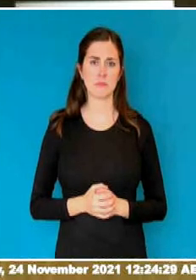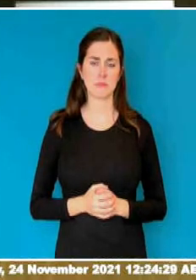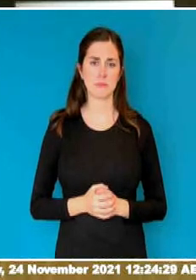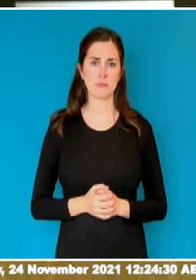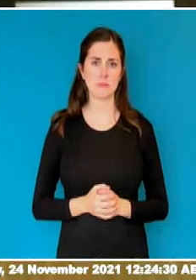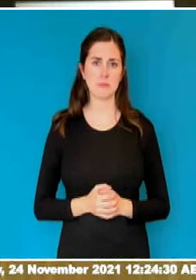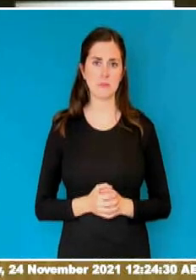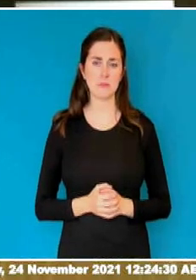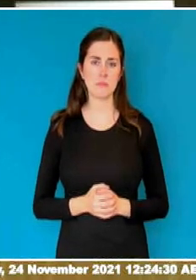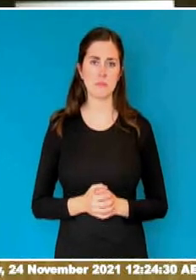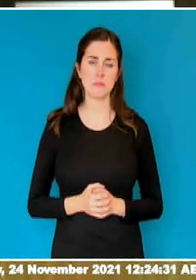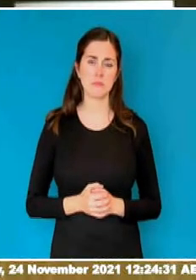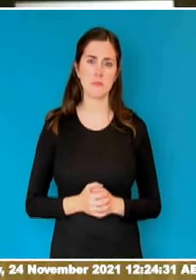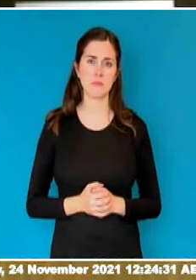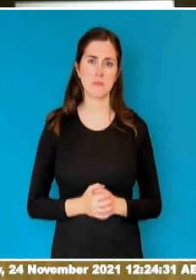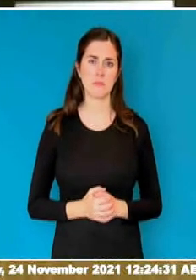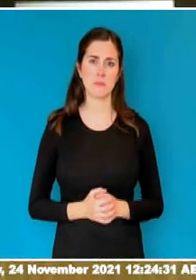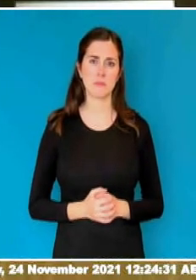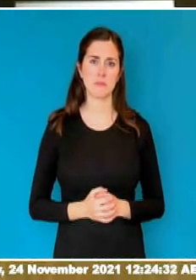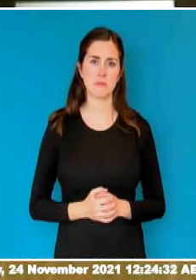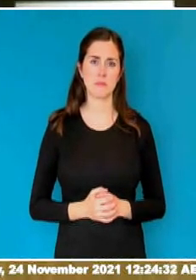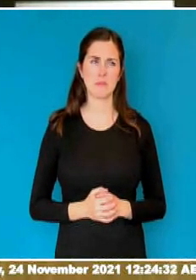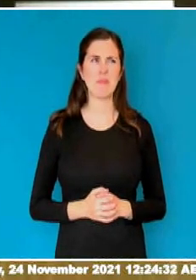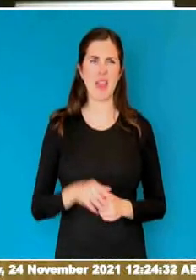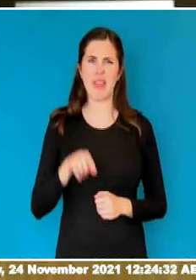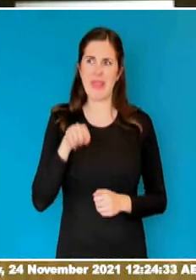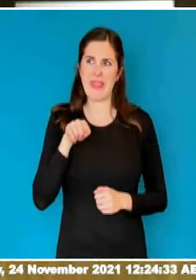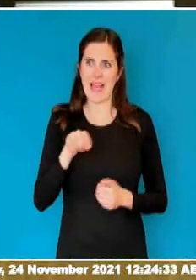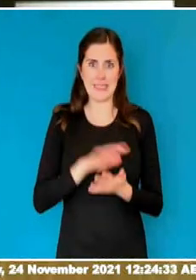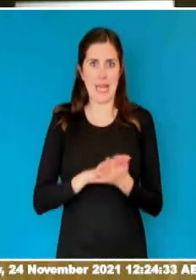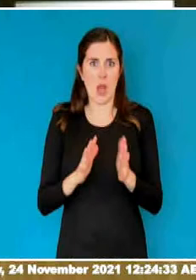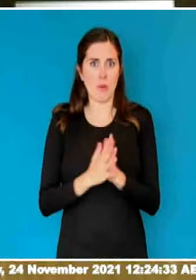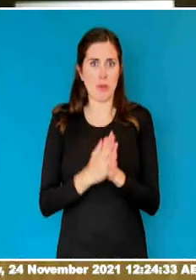out. I think they are probably the key strategies that we have in place to ensure